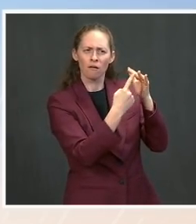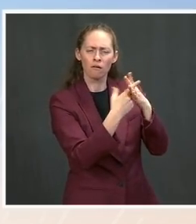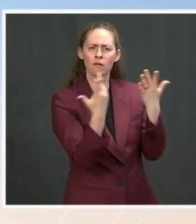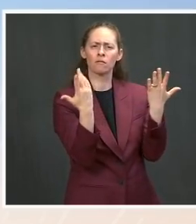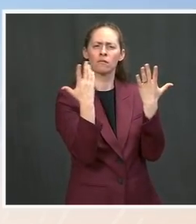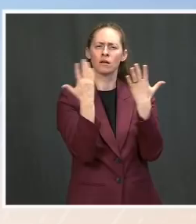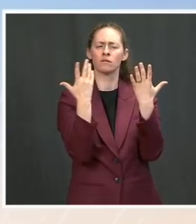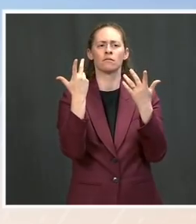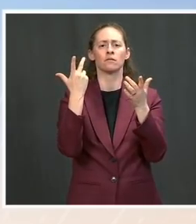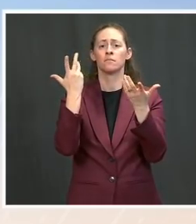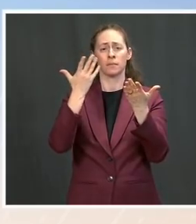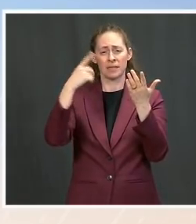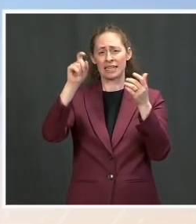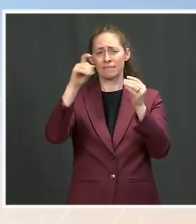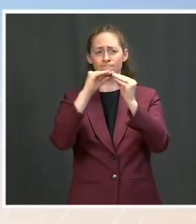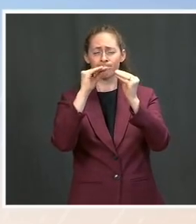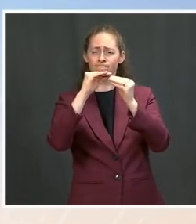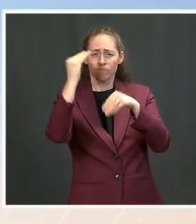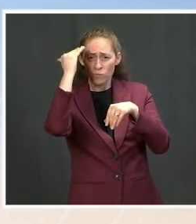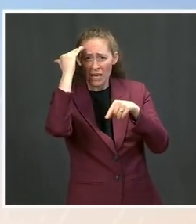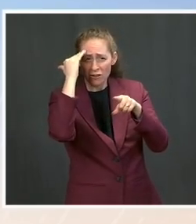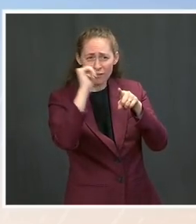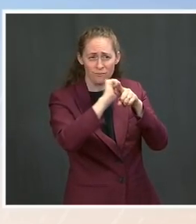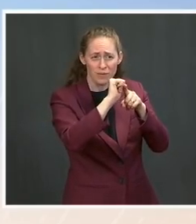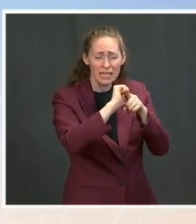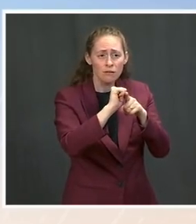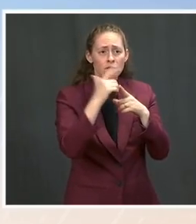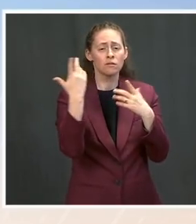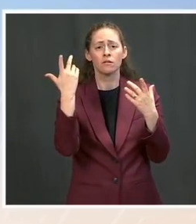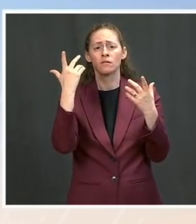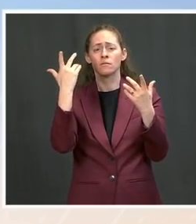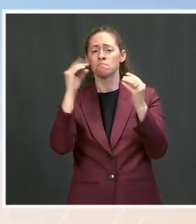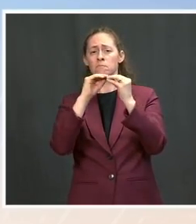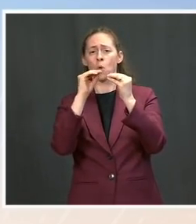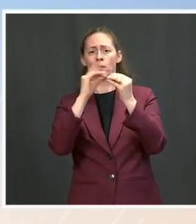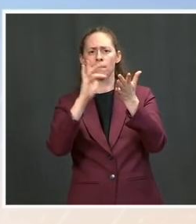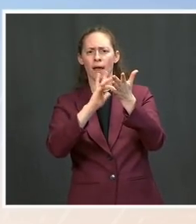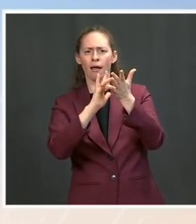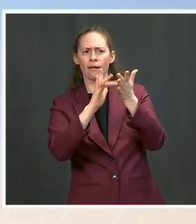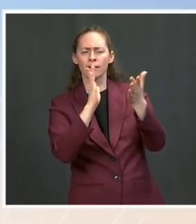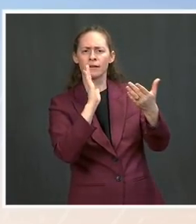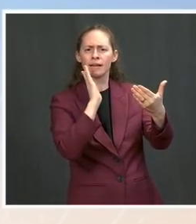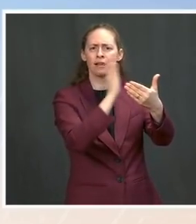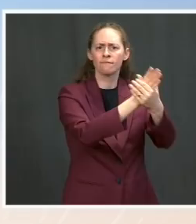preventive medical intervention, and regulation. But we'd really defer to them on their processes.